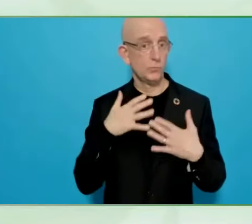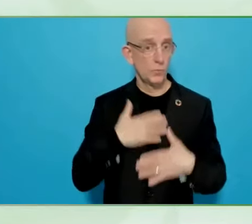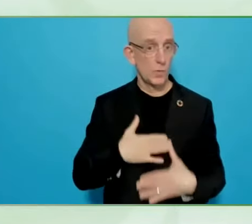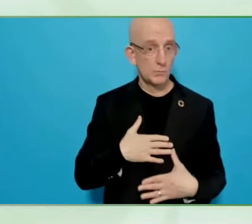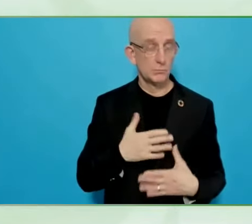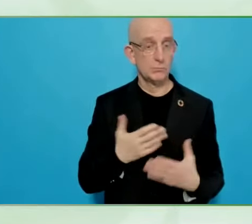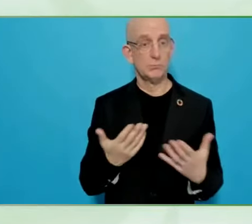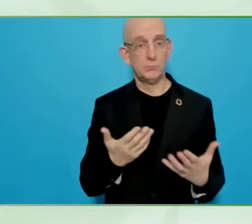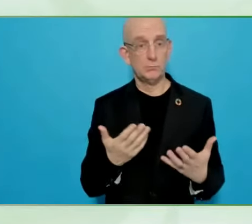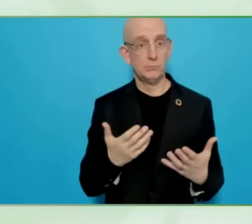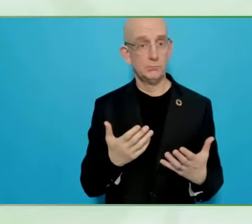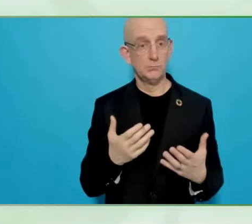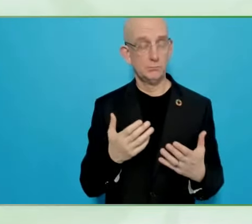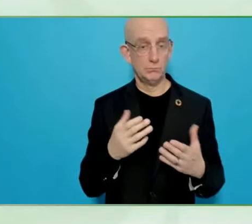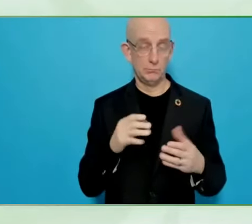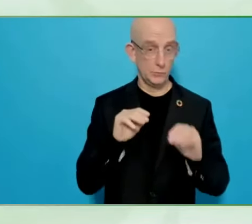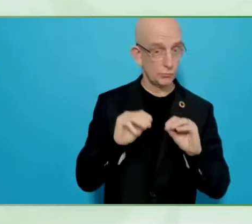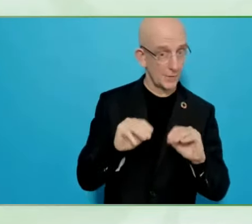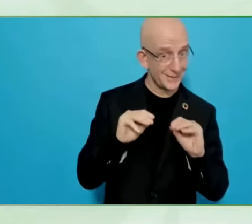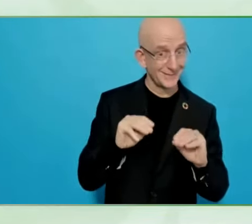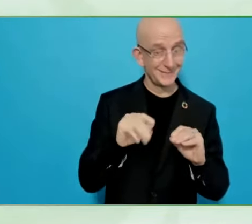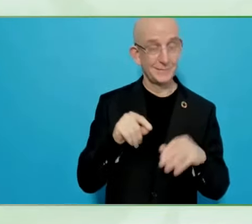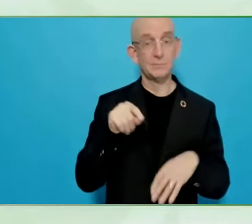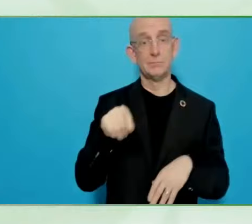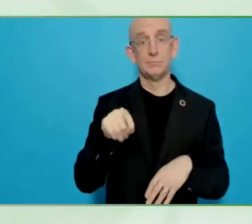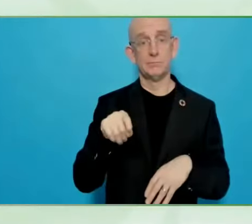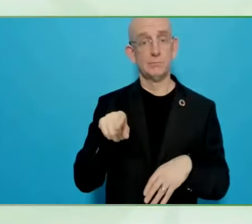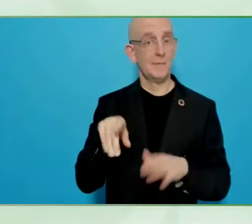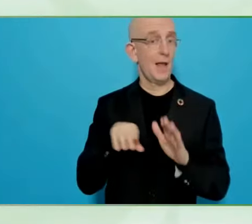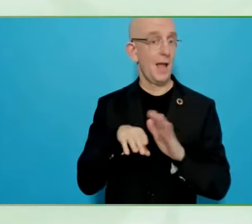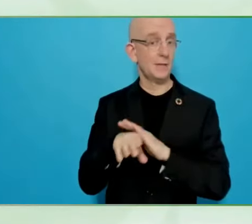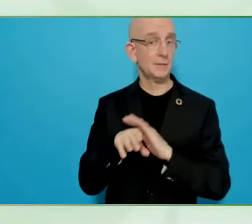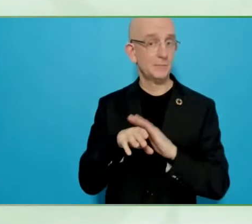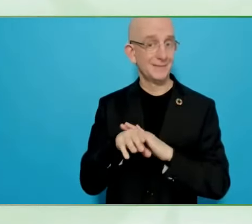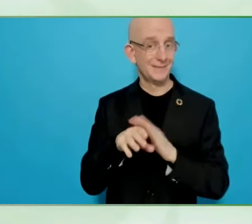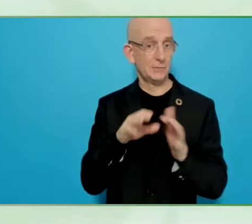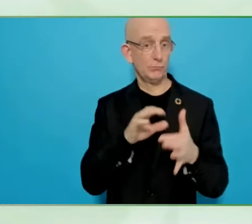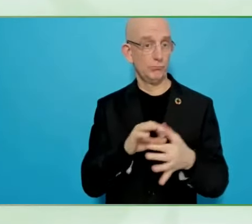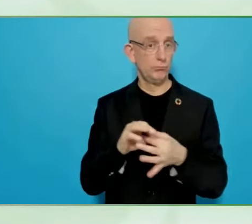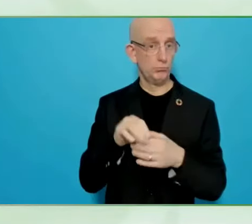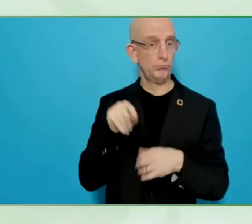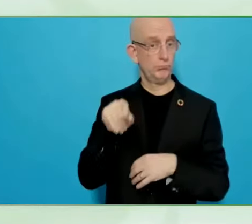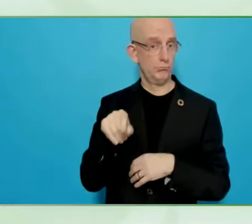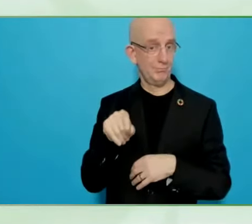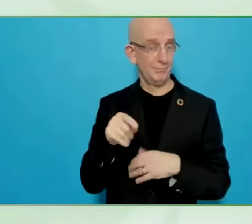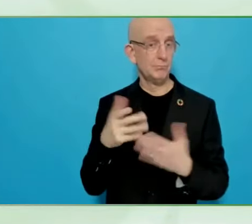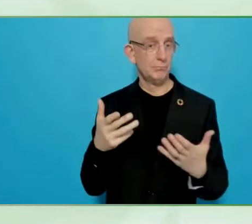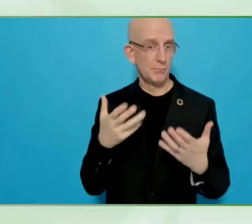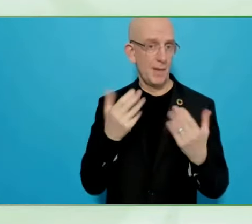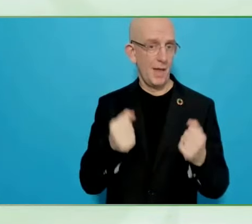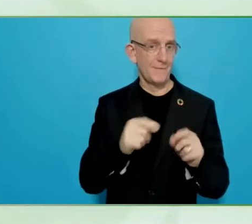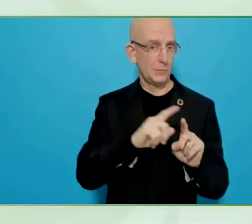the information for the election so that campaigns and politicians